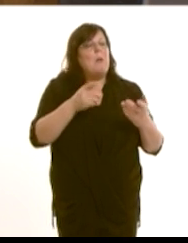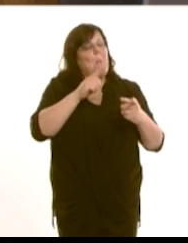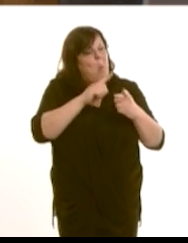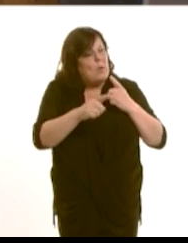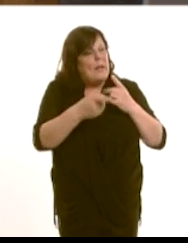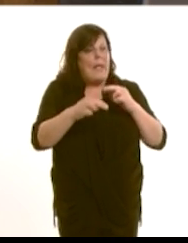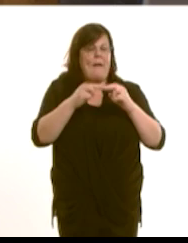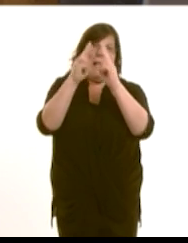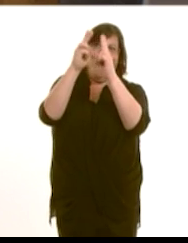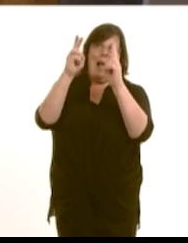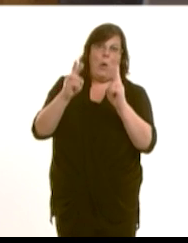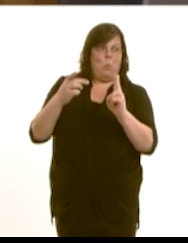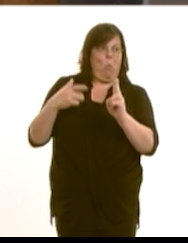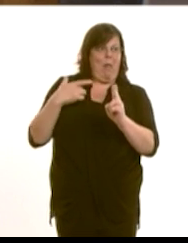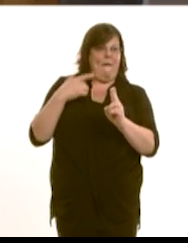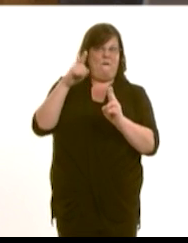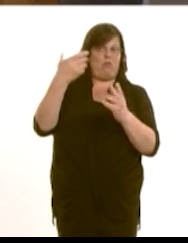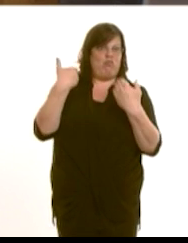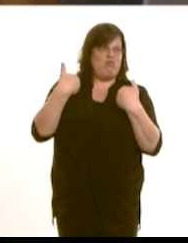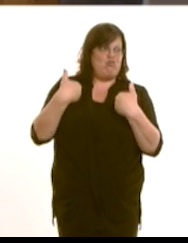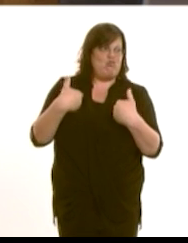house, the greater the income of the resident.